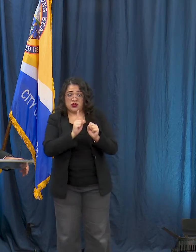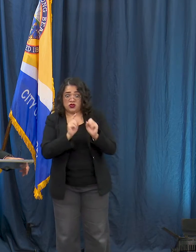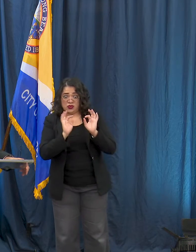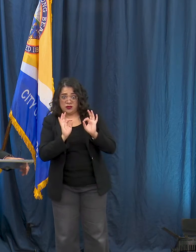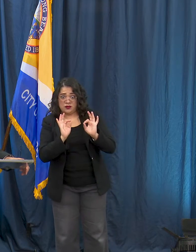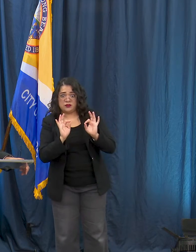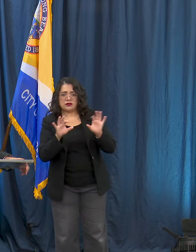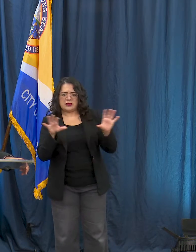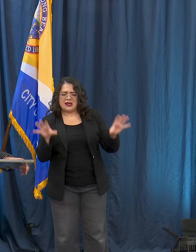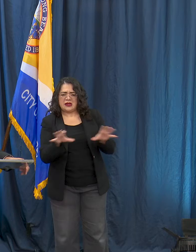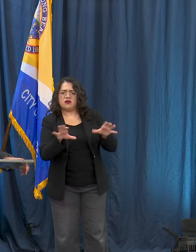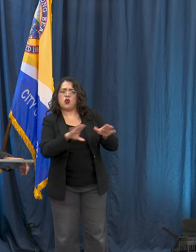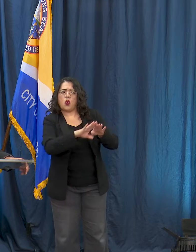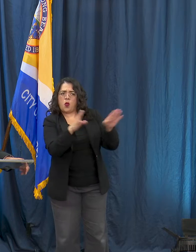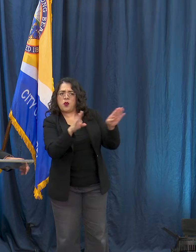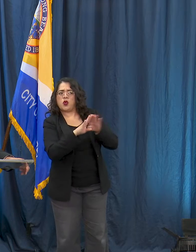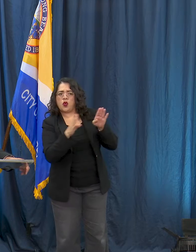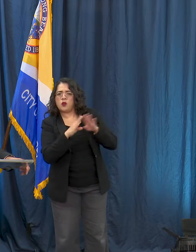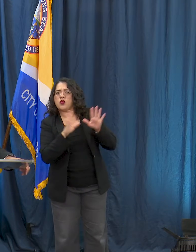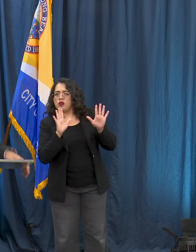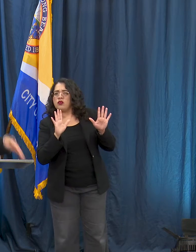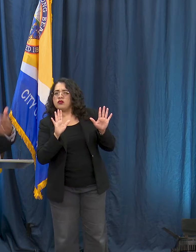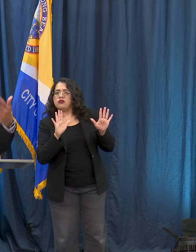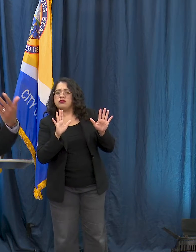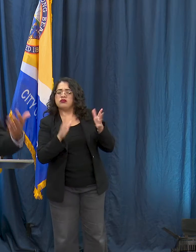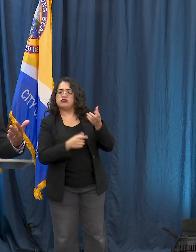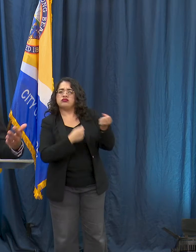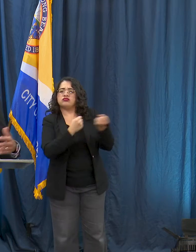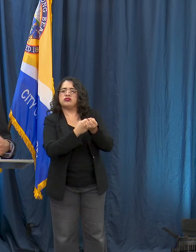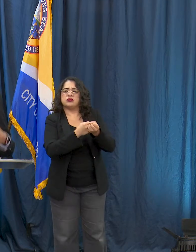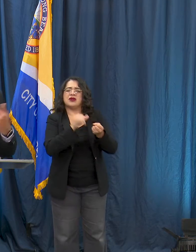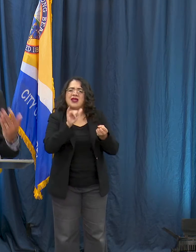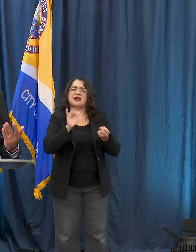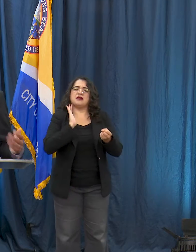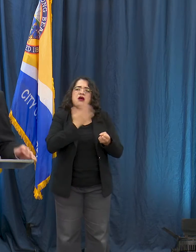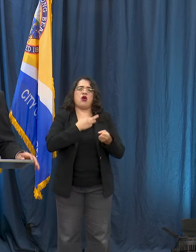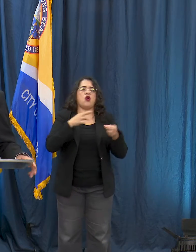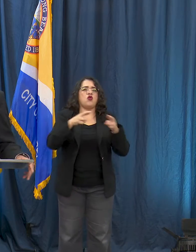reopened and so we're working with our regional partners and the state